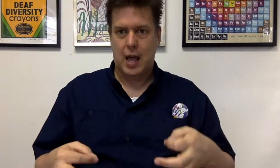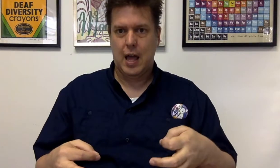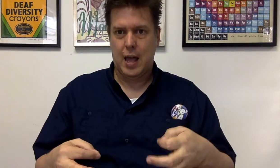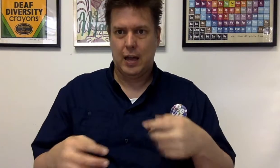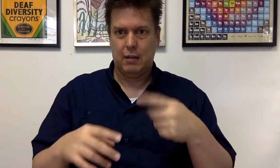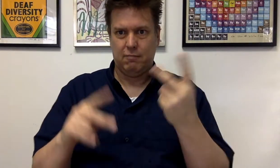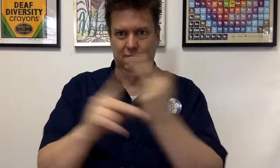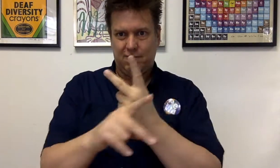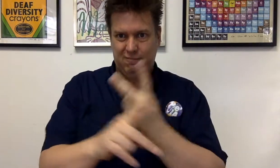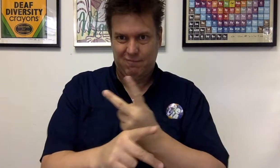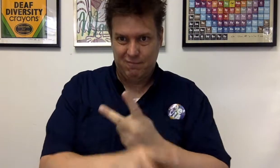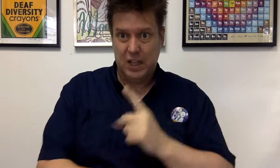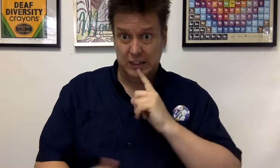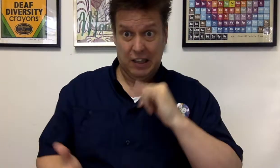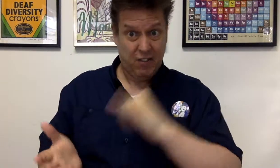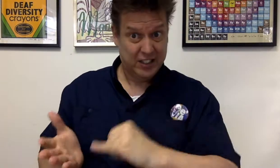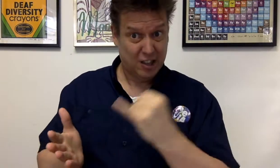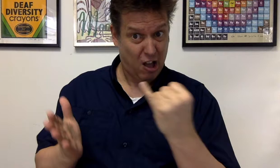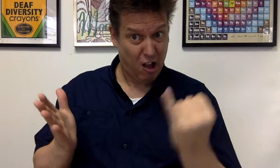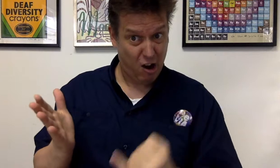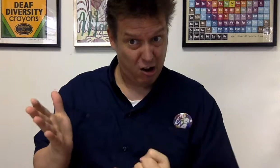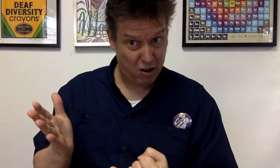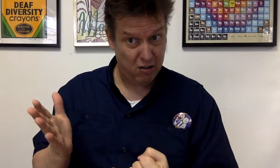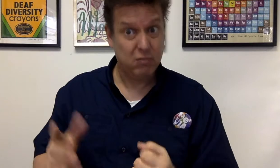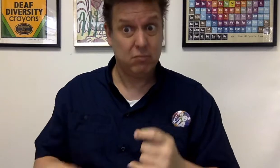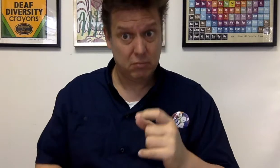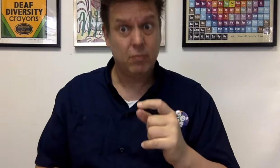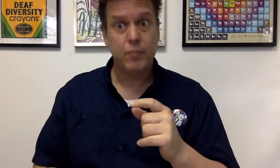to decide that and figure that out for yourself.